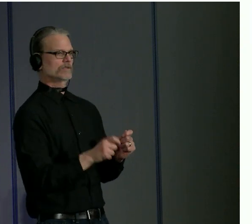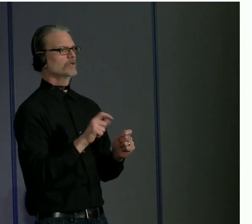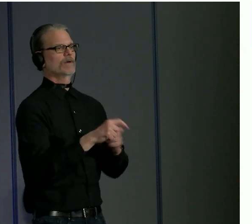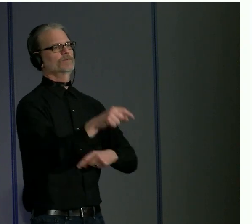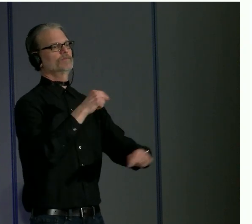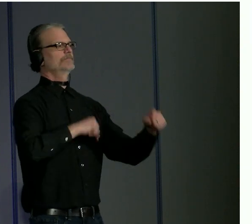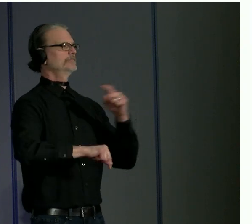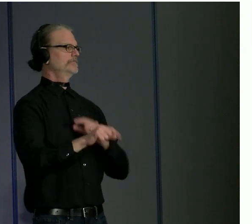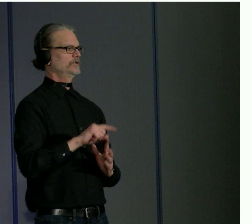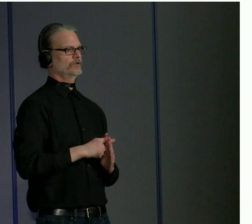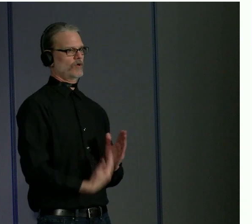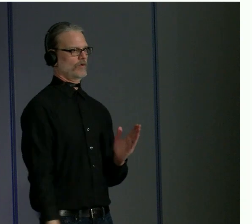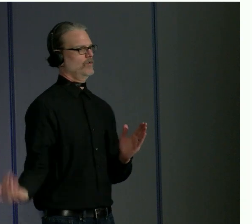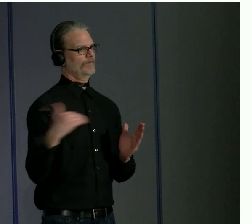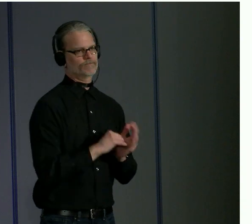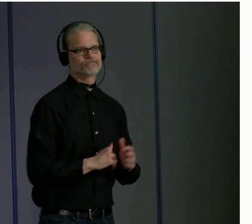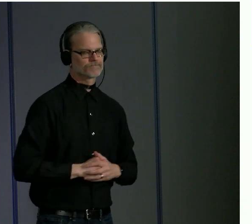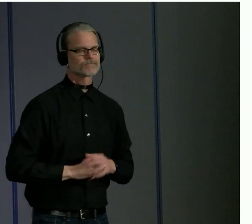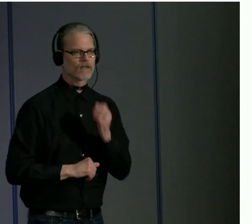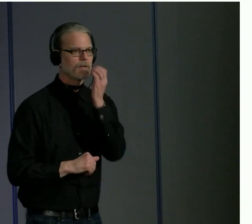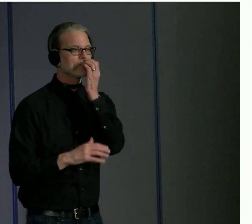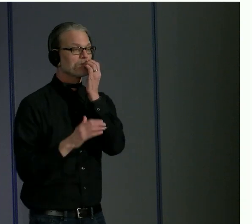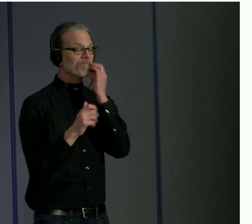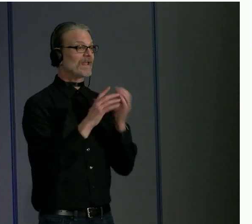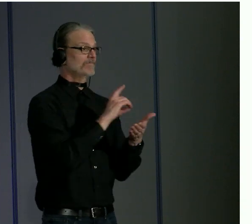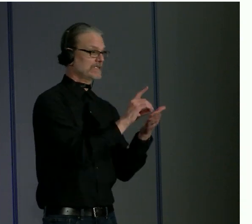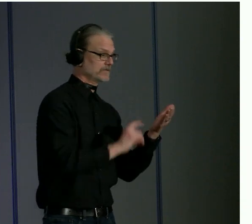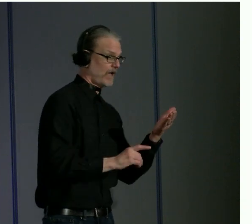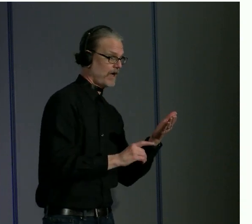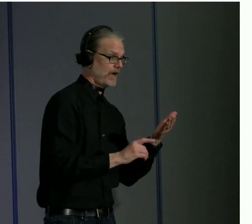There are design considerations and delivery considerations. And you want